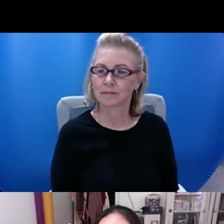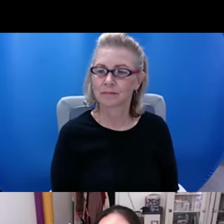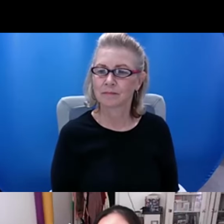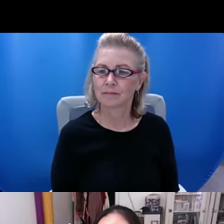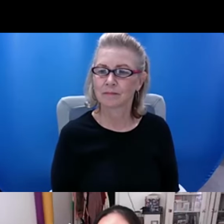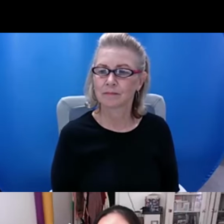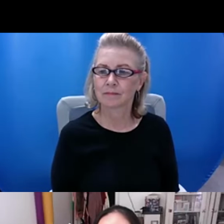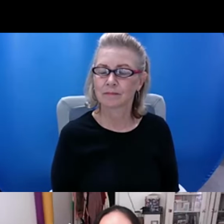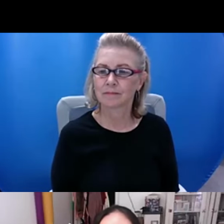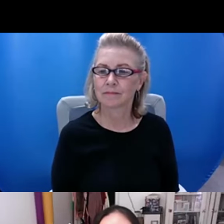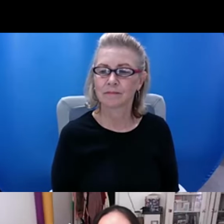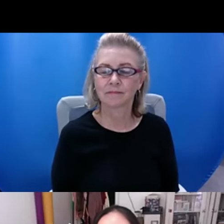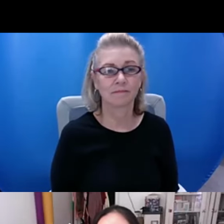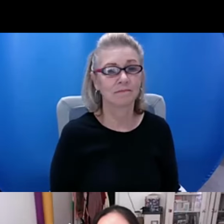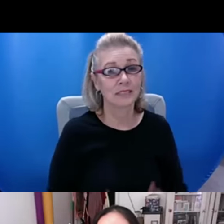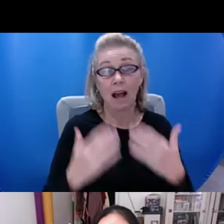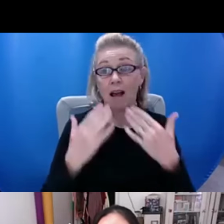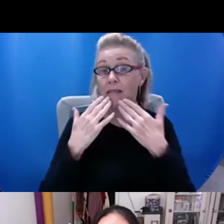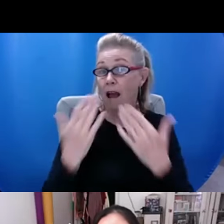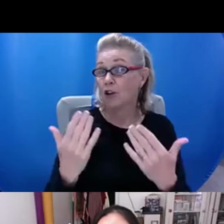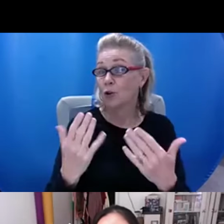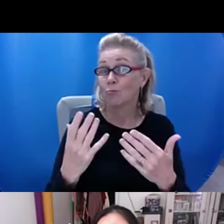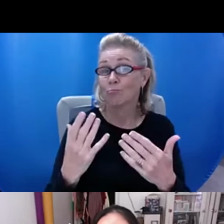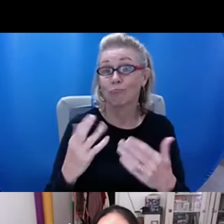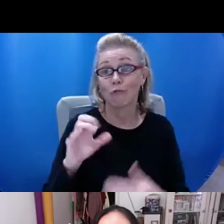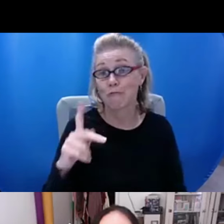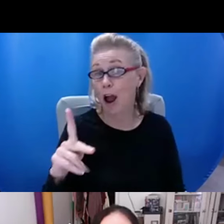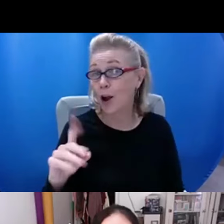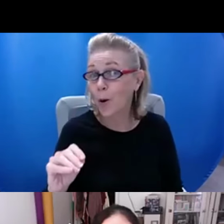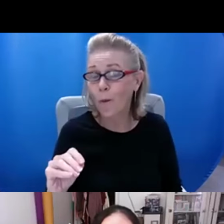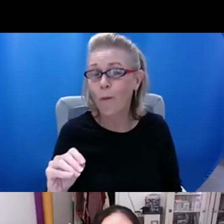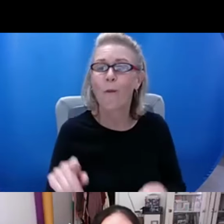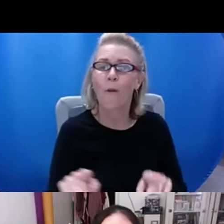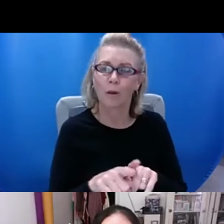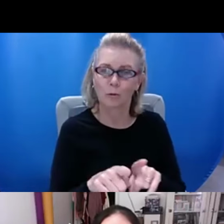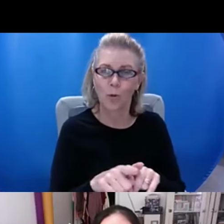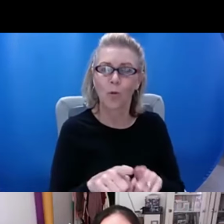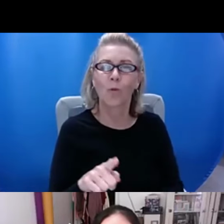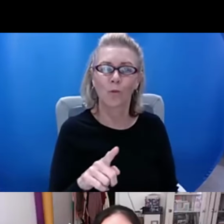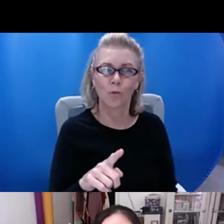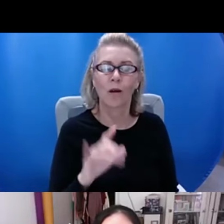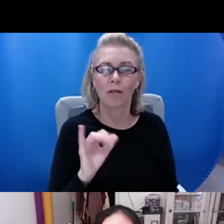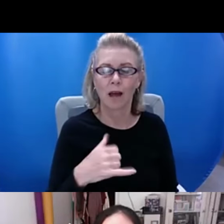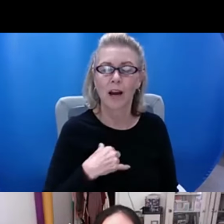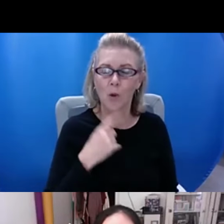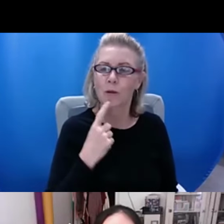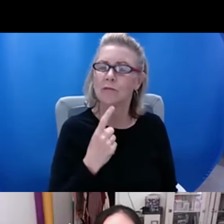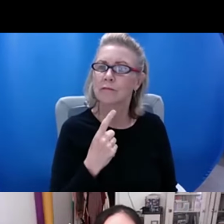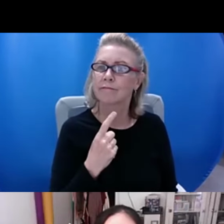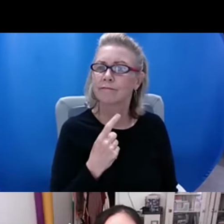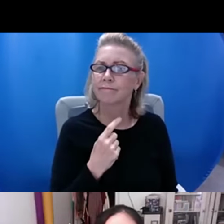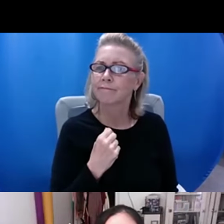Thank you, and also thank you Reiko for that. I was struck by students who realized that they could